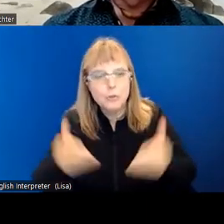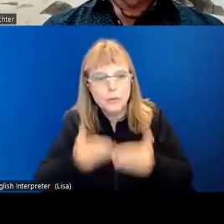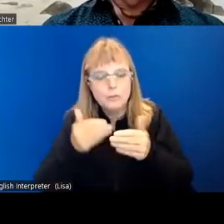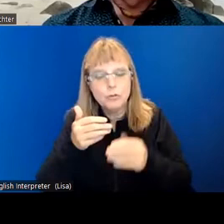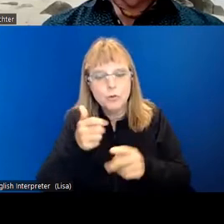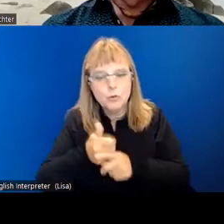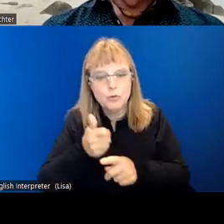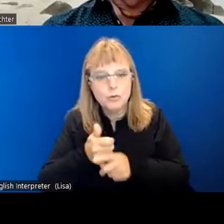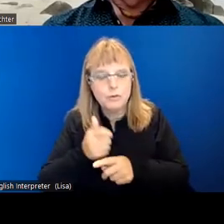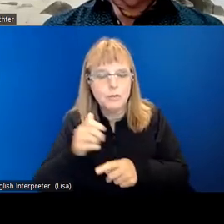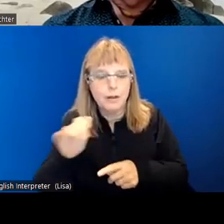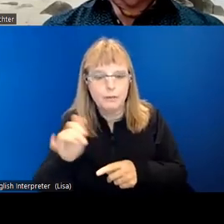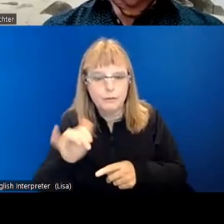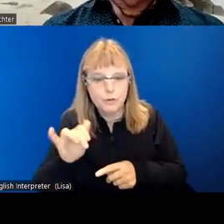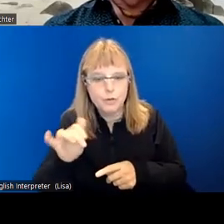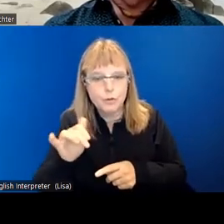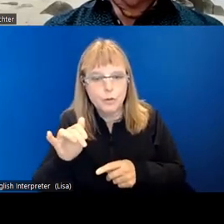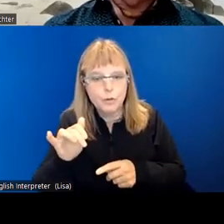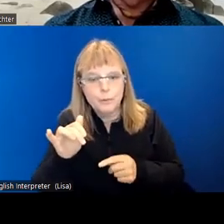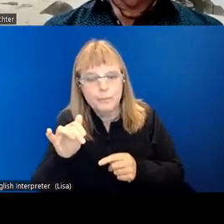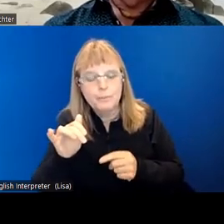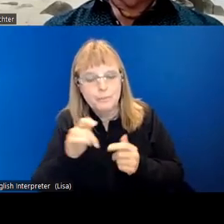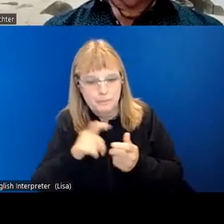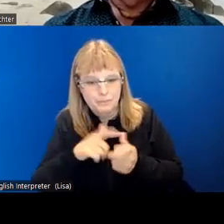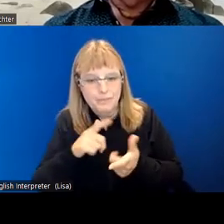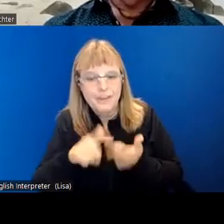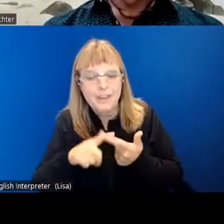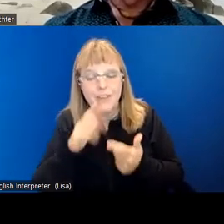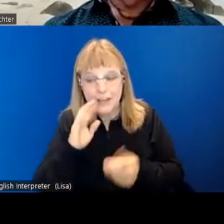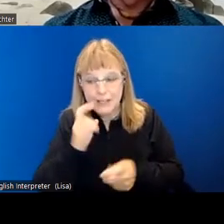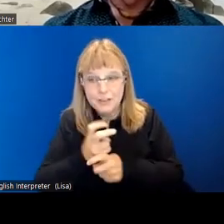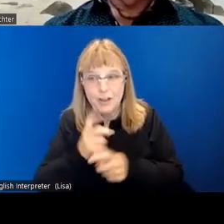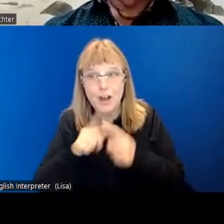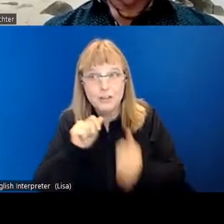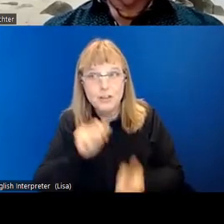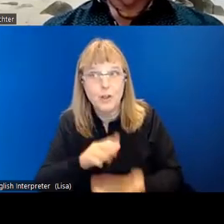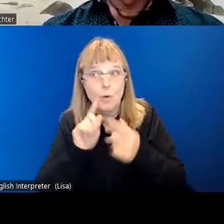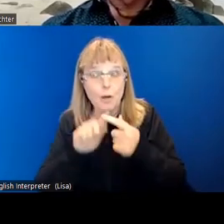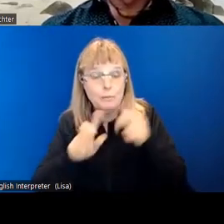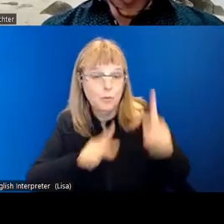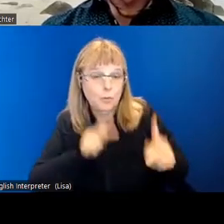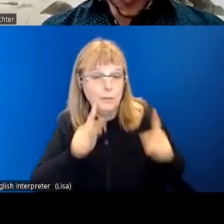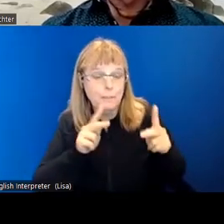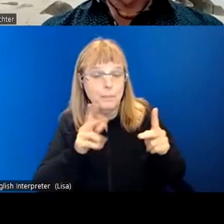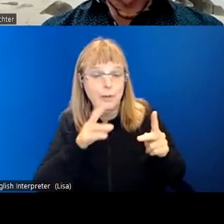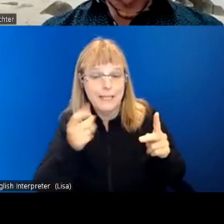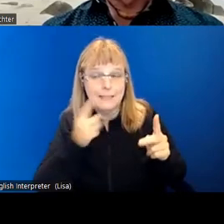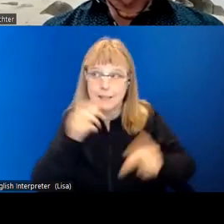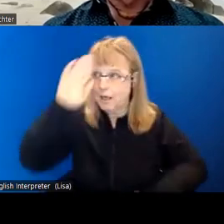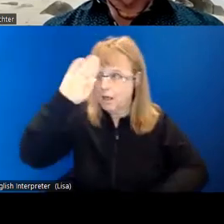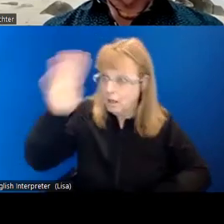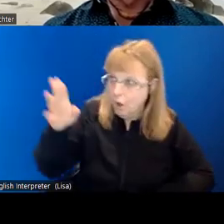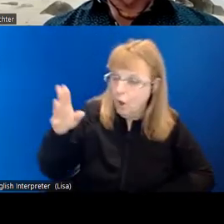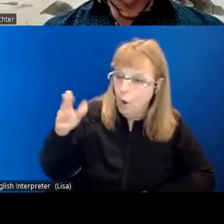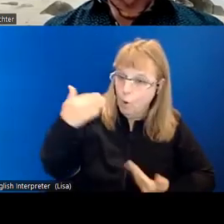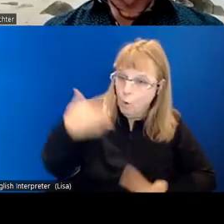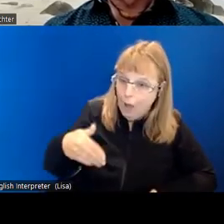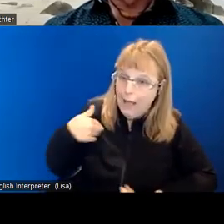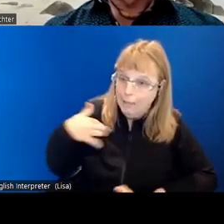And I also agree, it's hard to go up to people and say, "Hi, I'm so and so," but this is the place to do it.